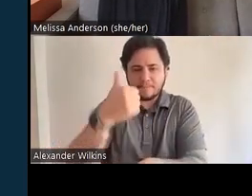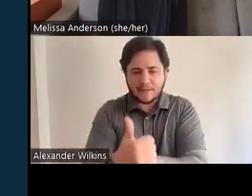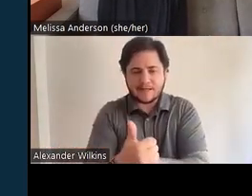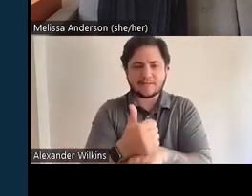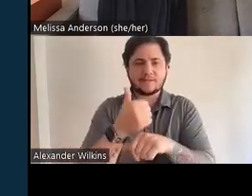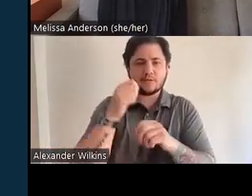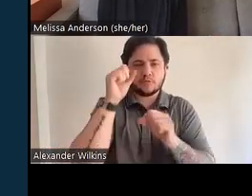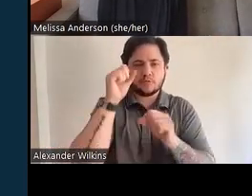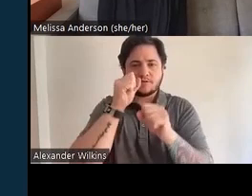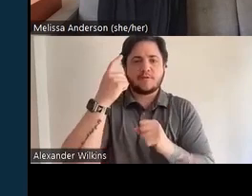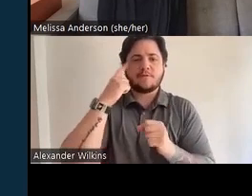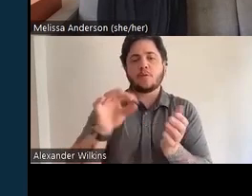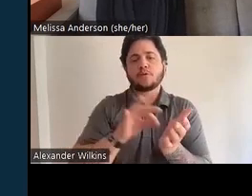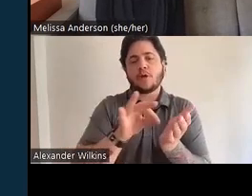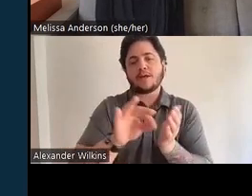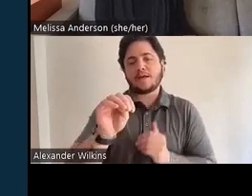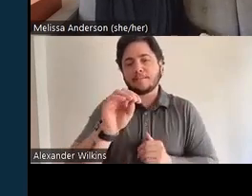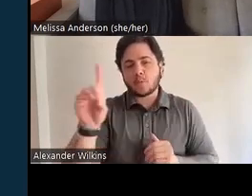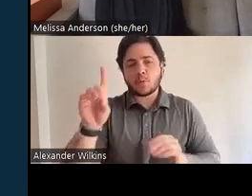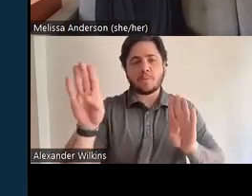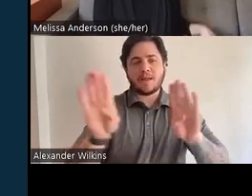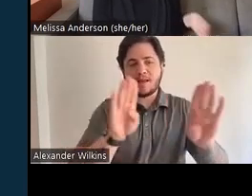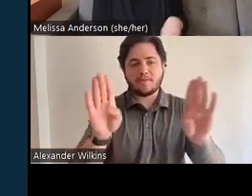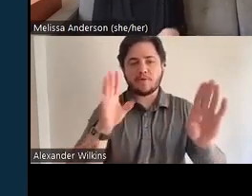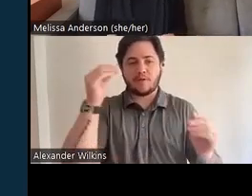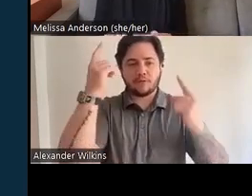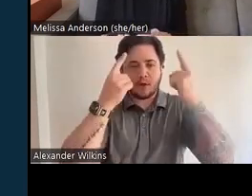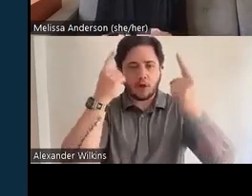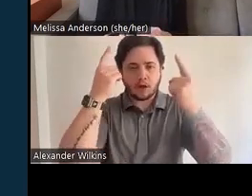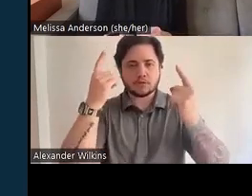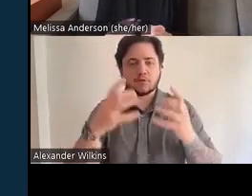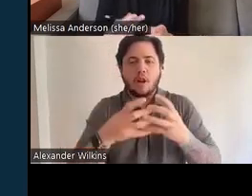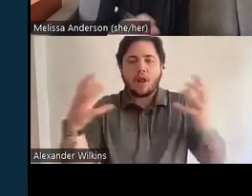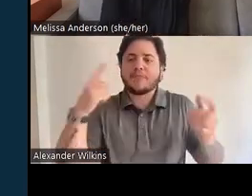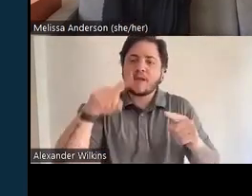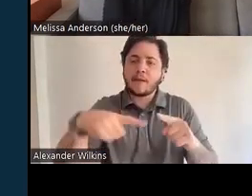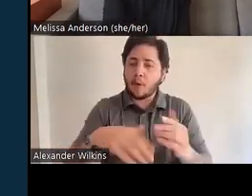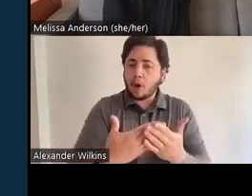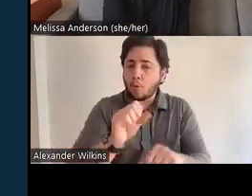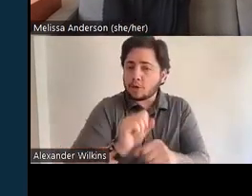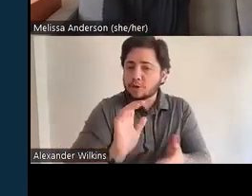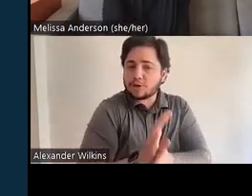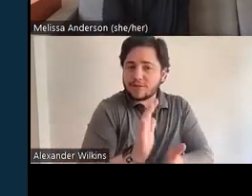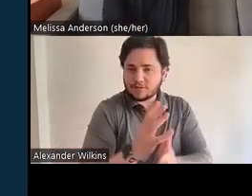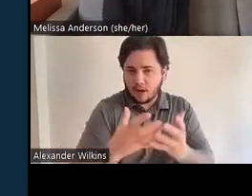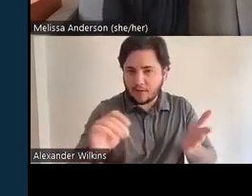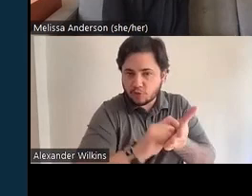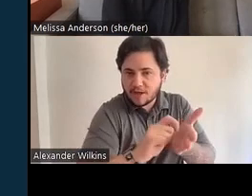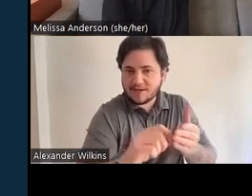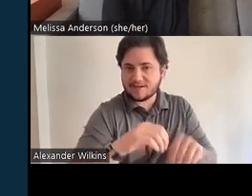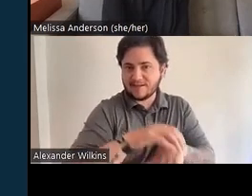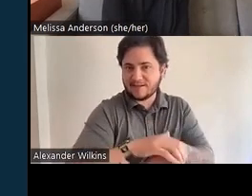include very sophisticated strategies for tracking mood and behavior and thoughts. Think about all